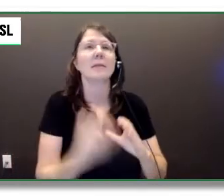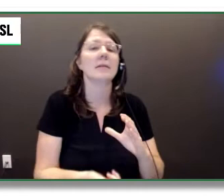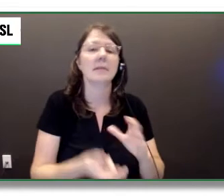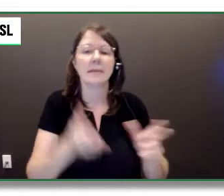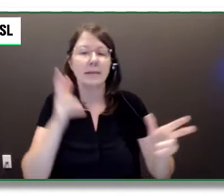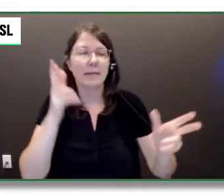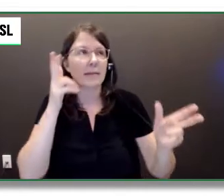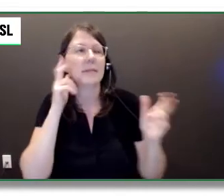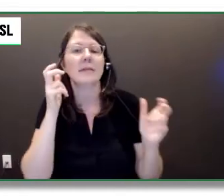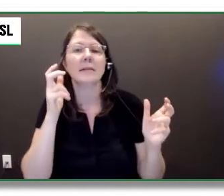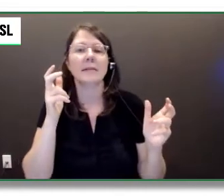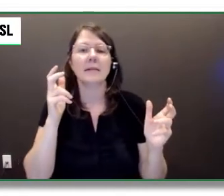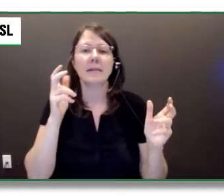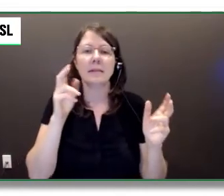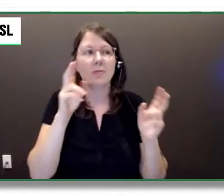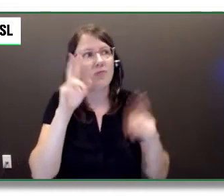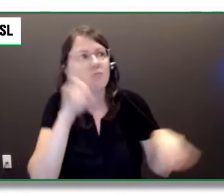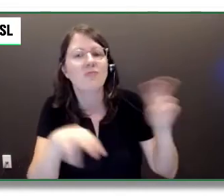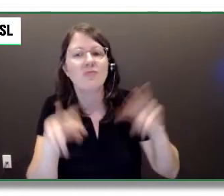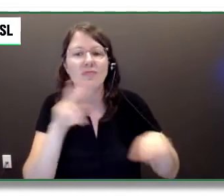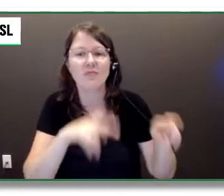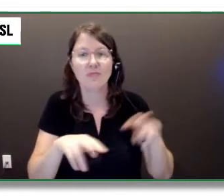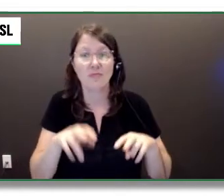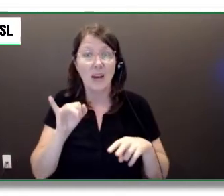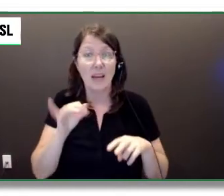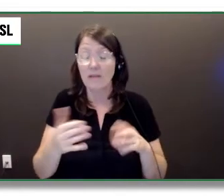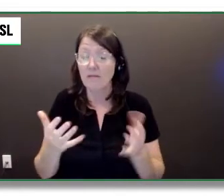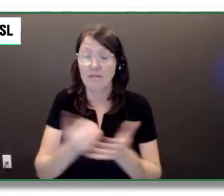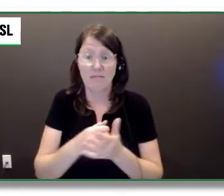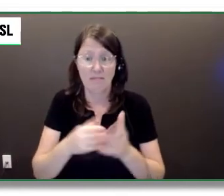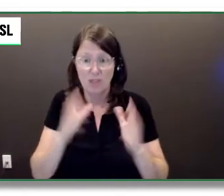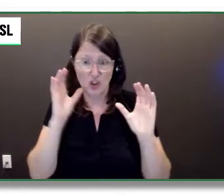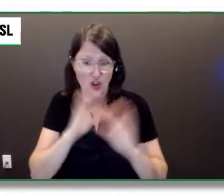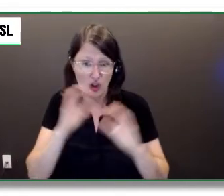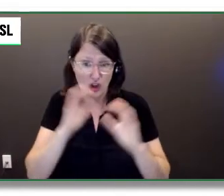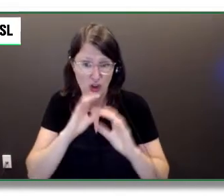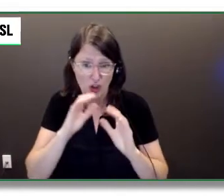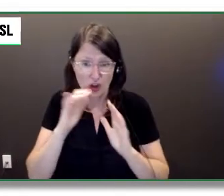sounds, you'll find so many options. So to show you an example I've searched